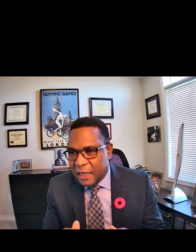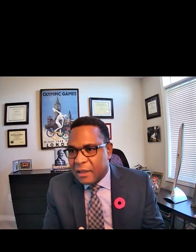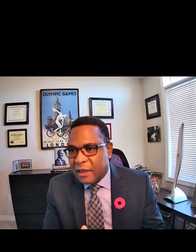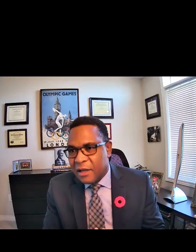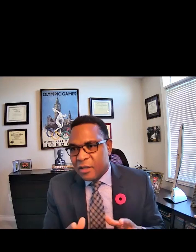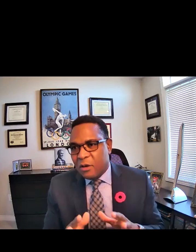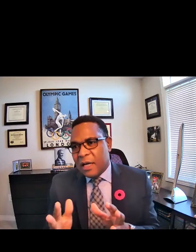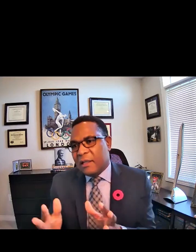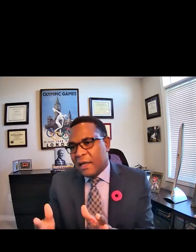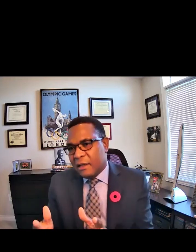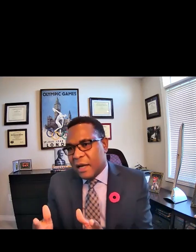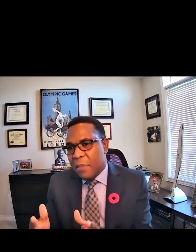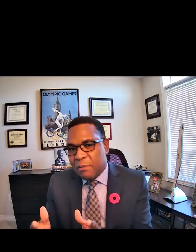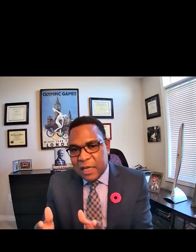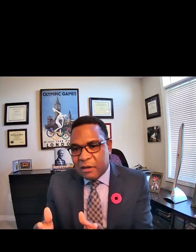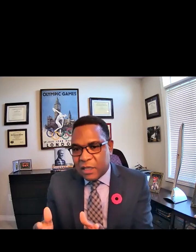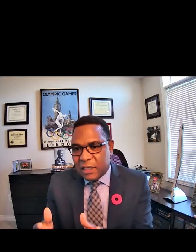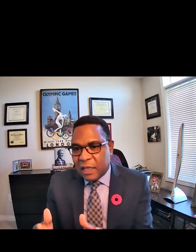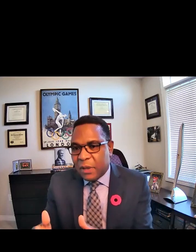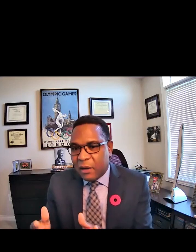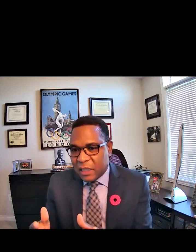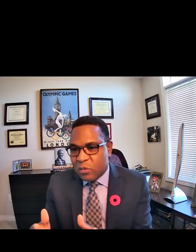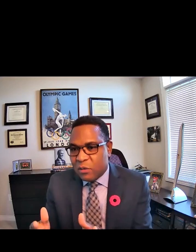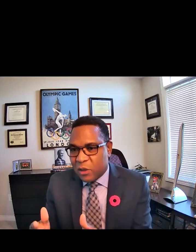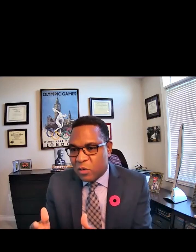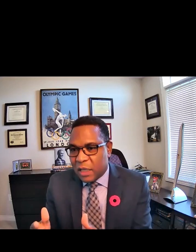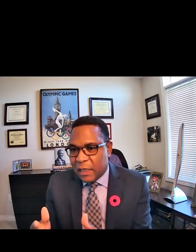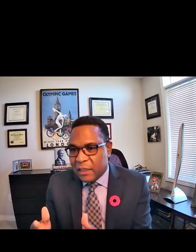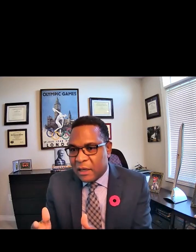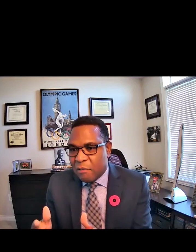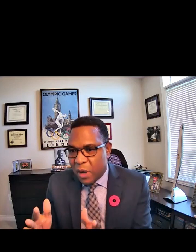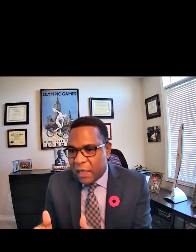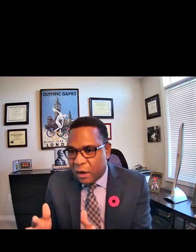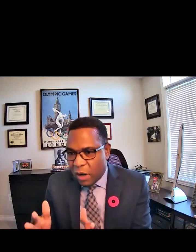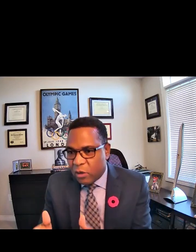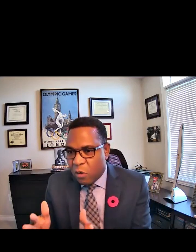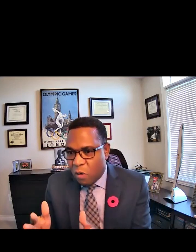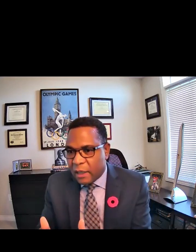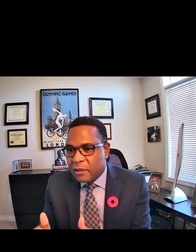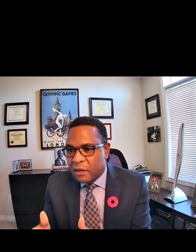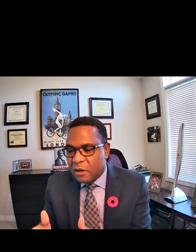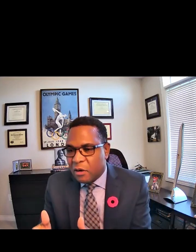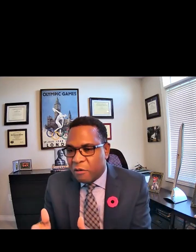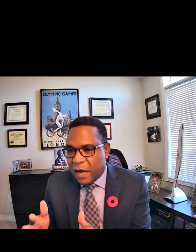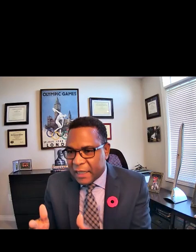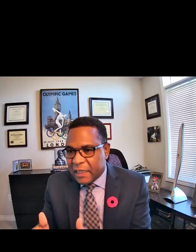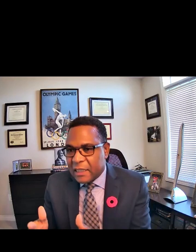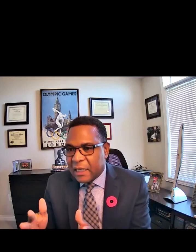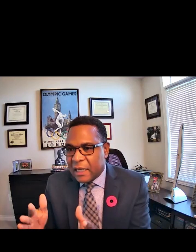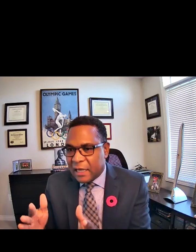It’s anything. So, I may be digressing there, but I just want to make sure that barrier 101 of accessing